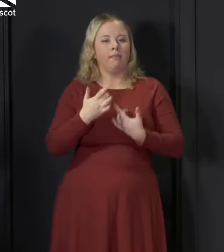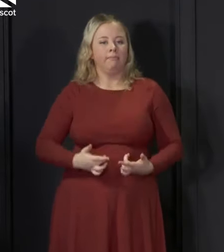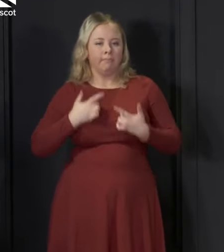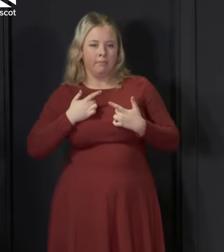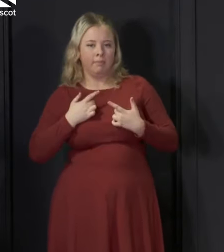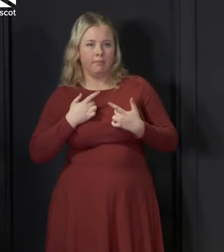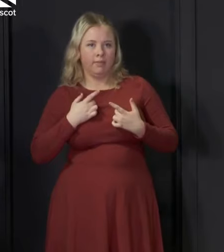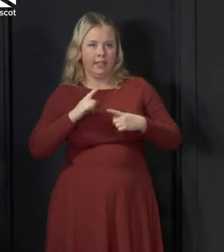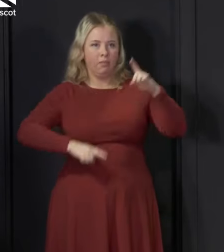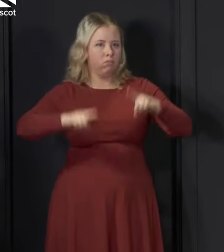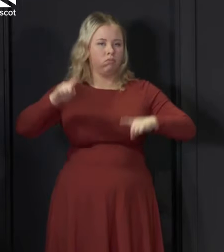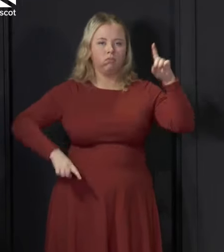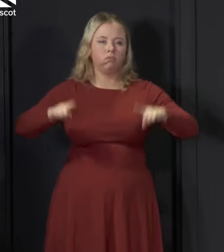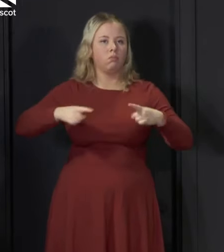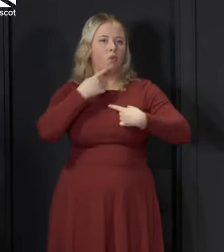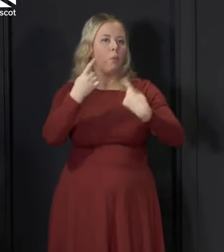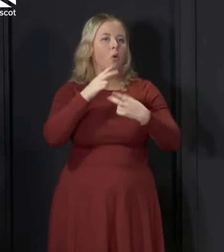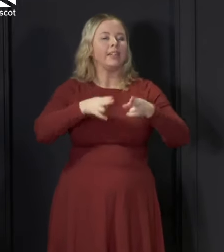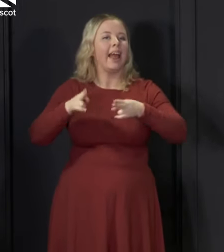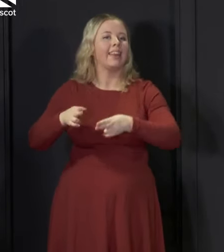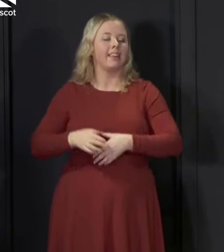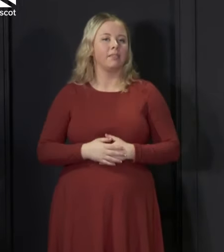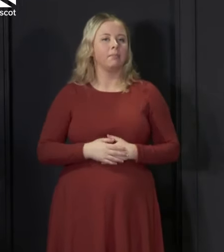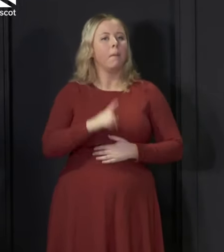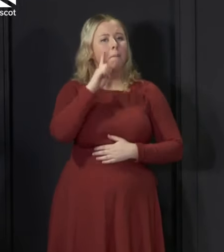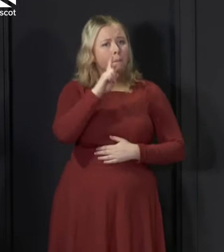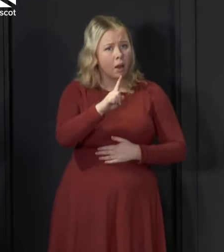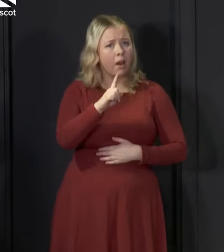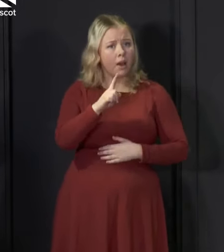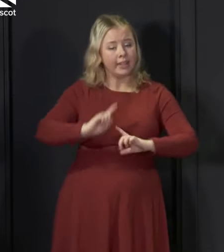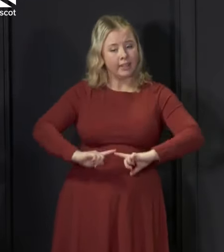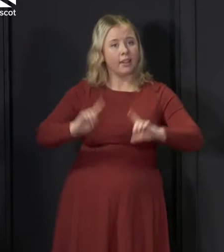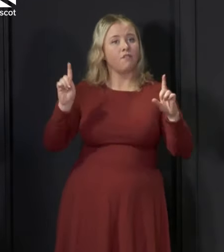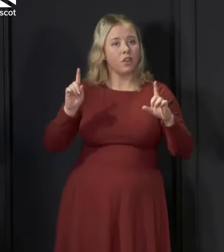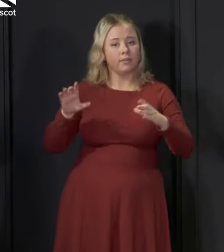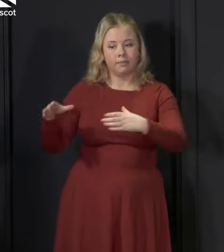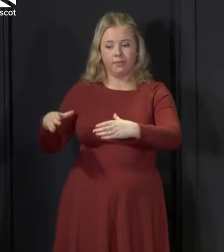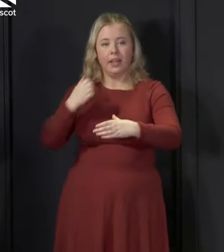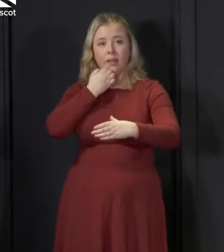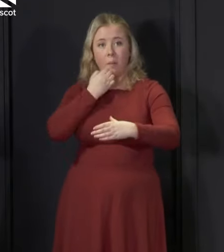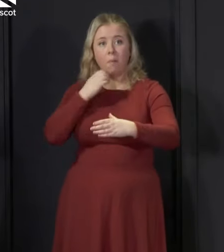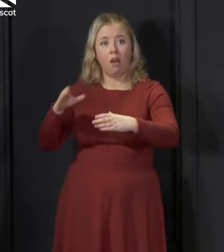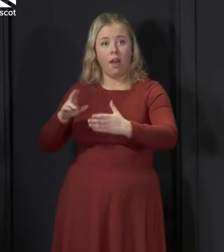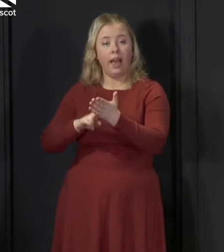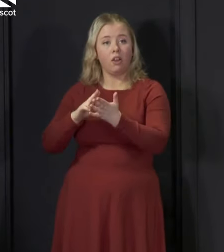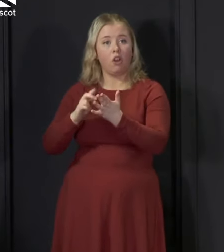reporting deaths. That said, the difference in the figure reported today by NRS and a